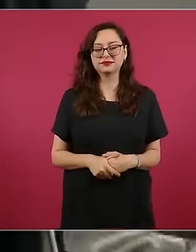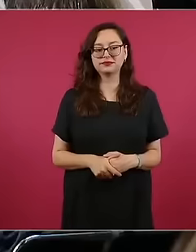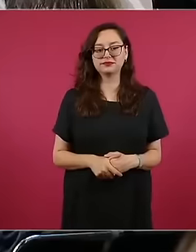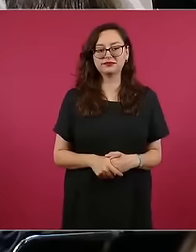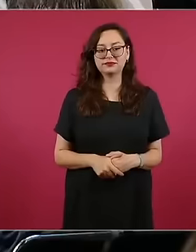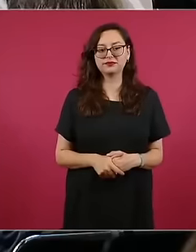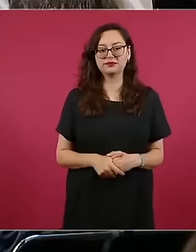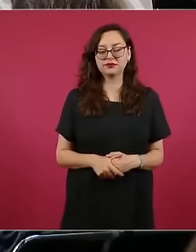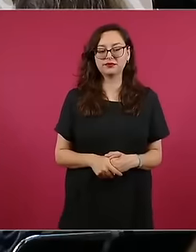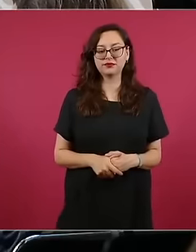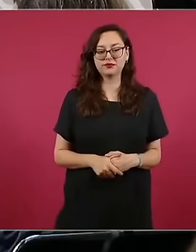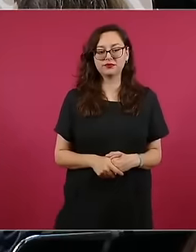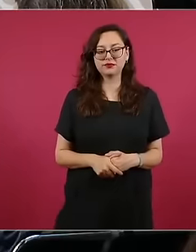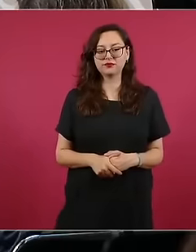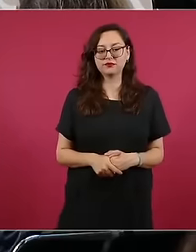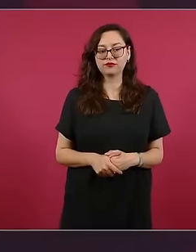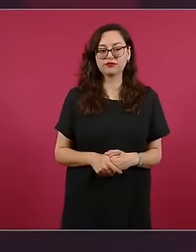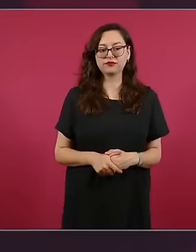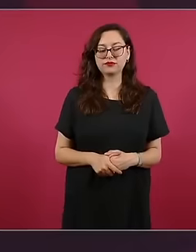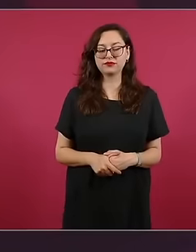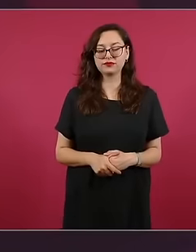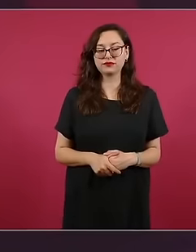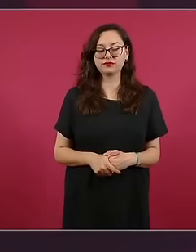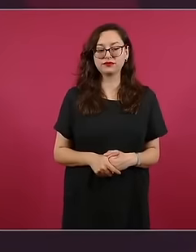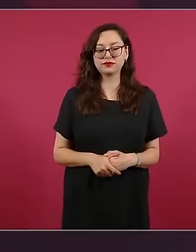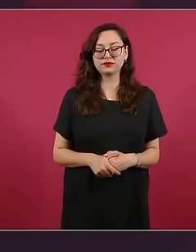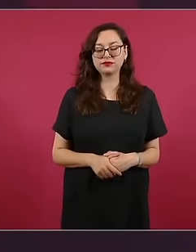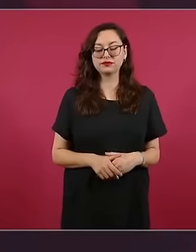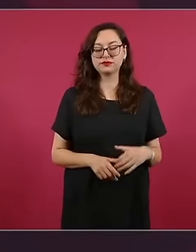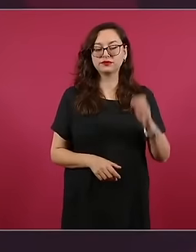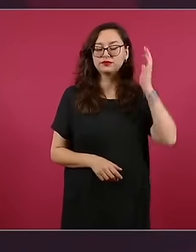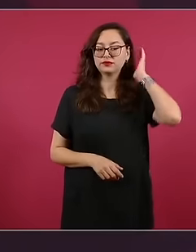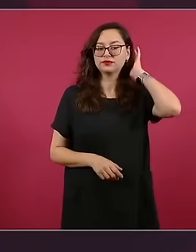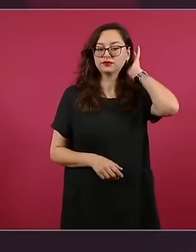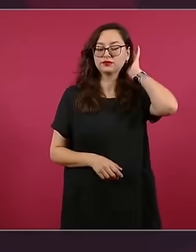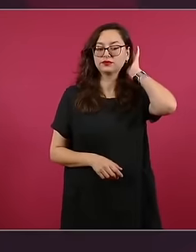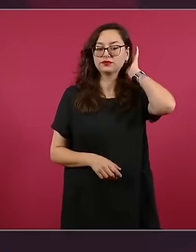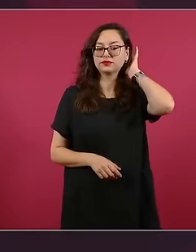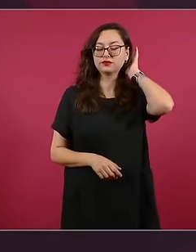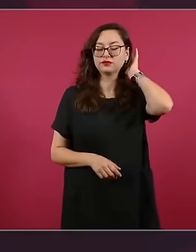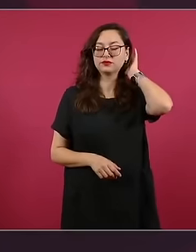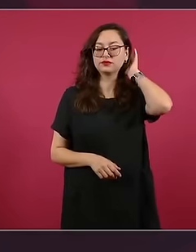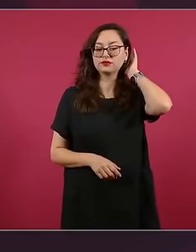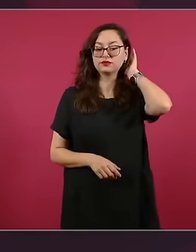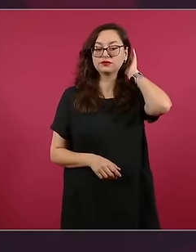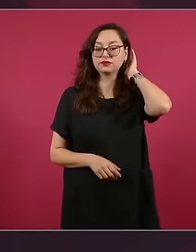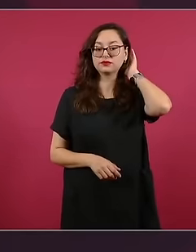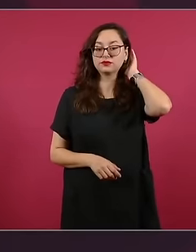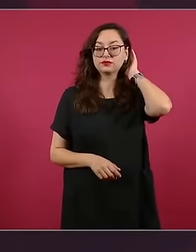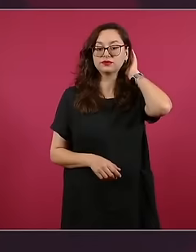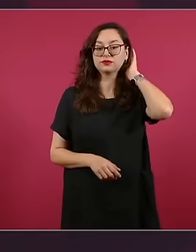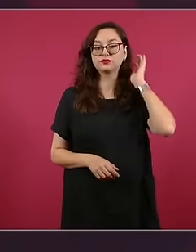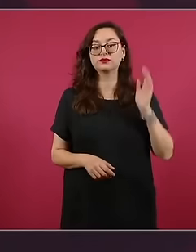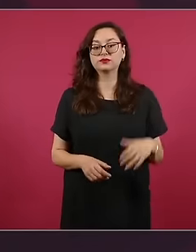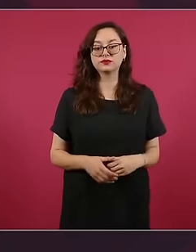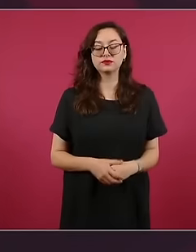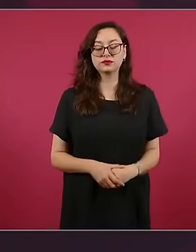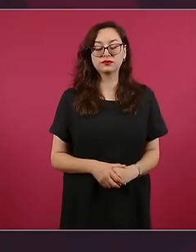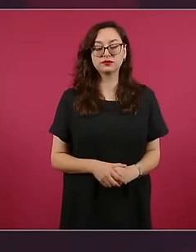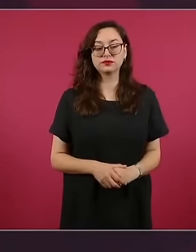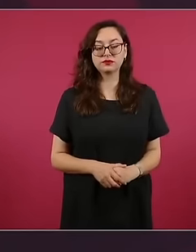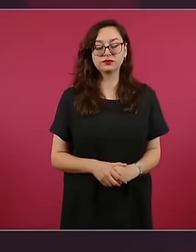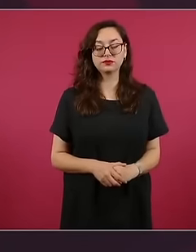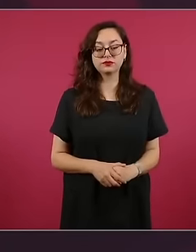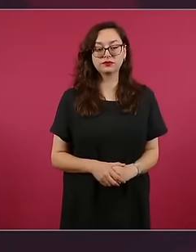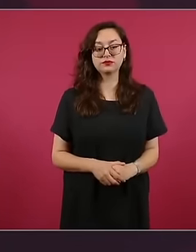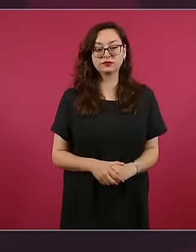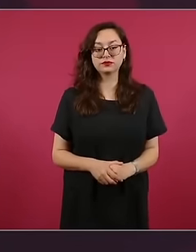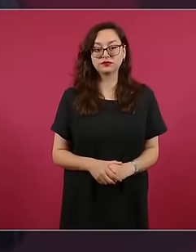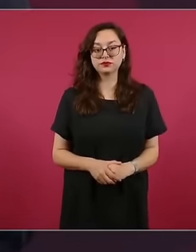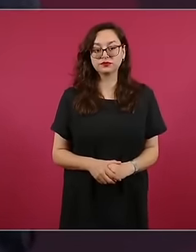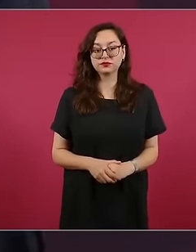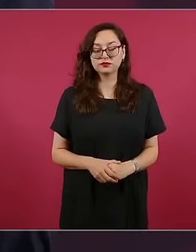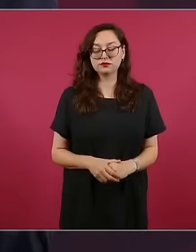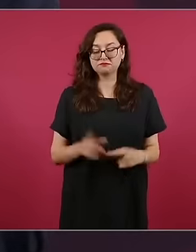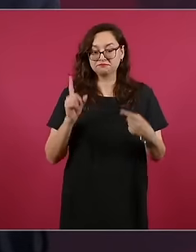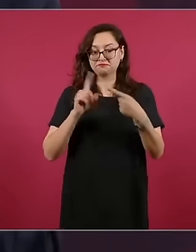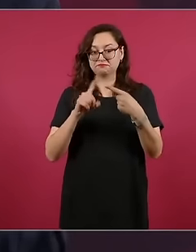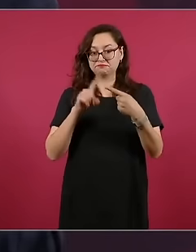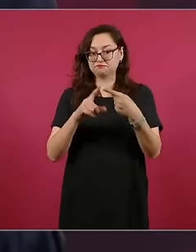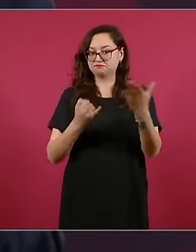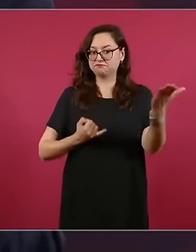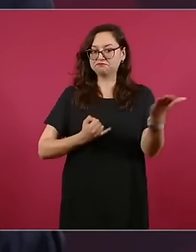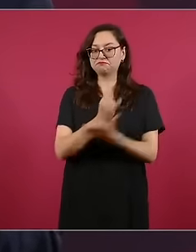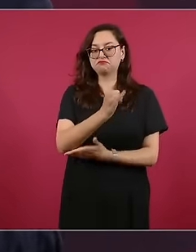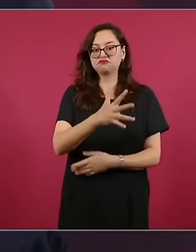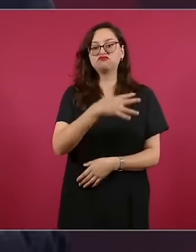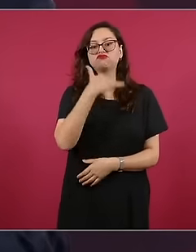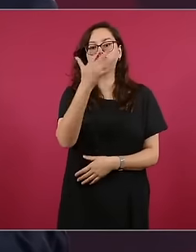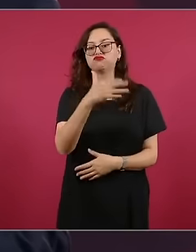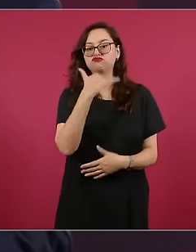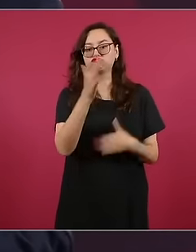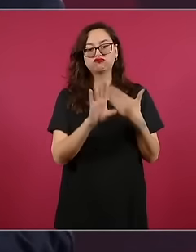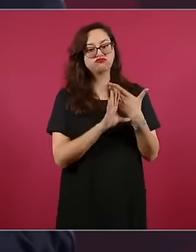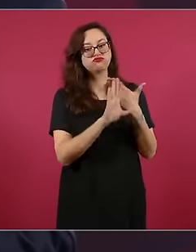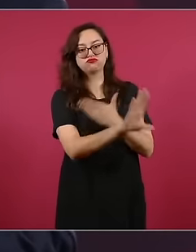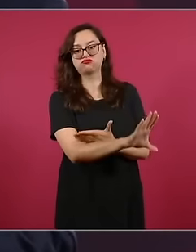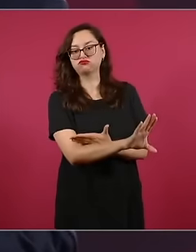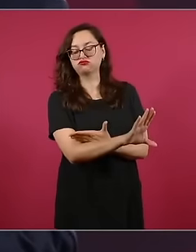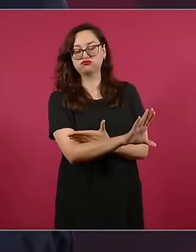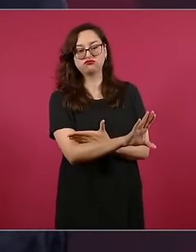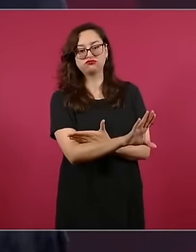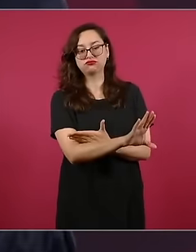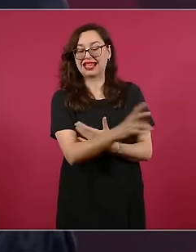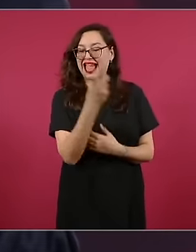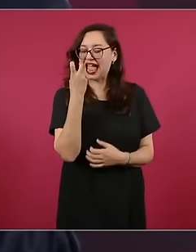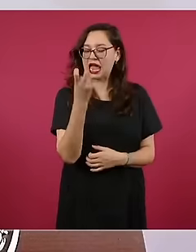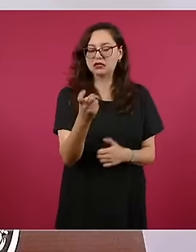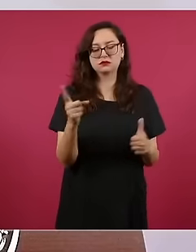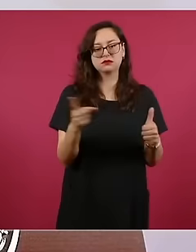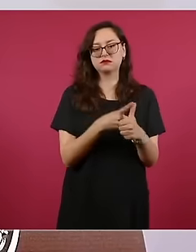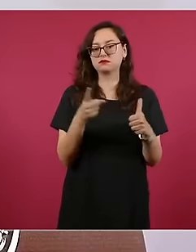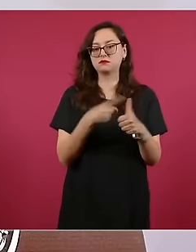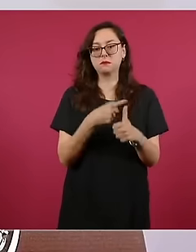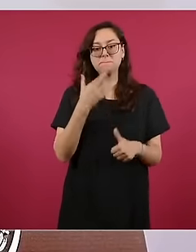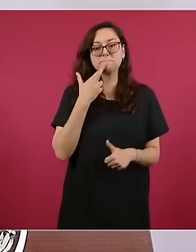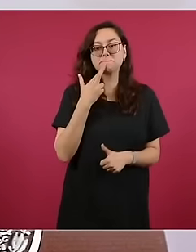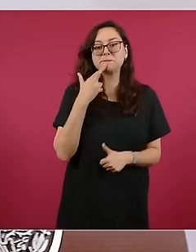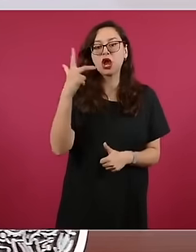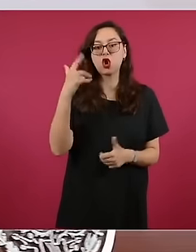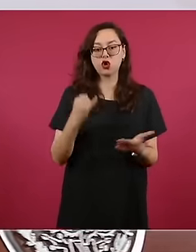Well, I think that The best has been to fight corruption because that